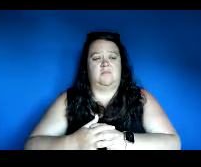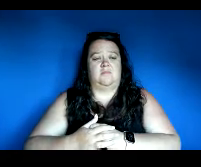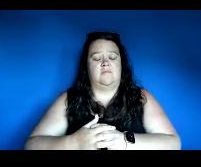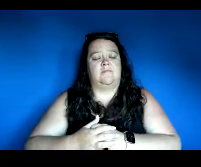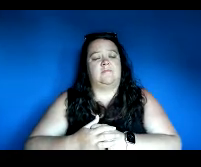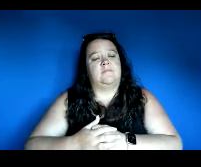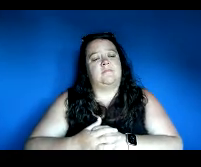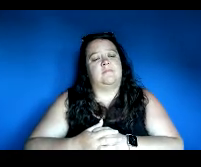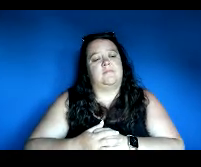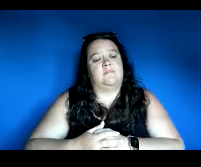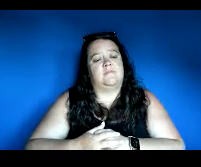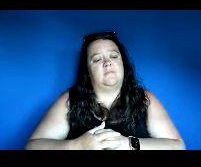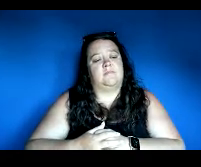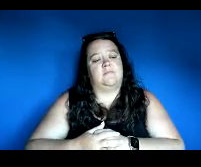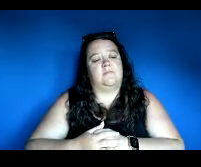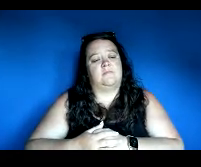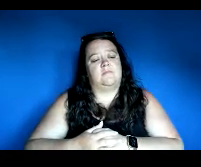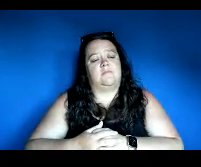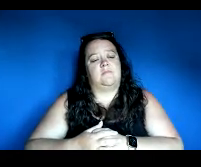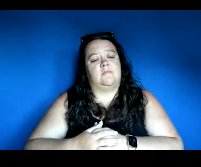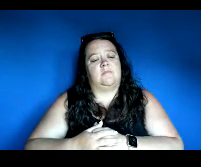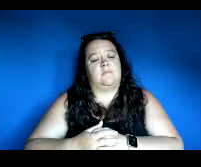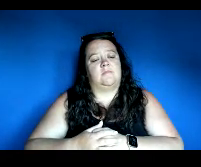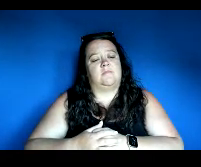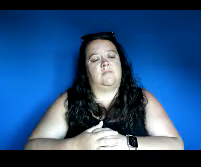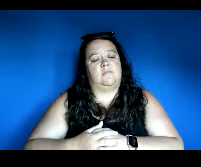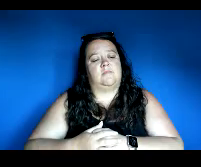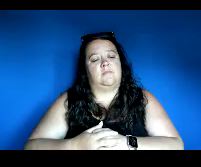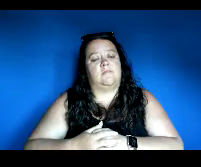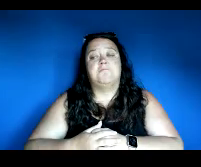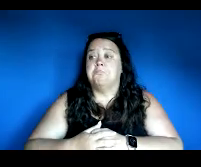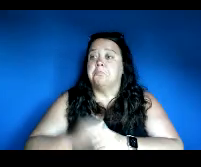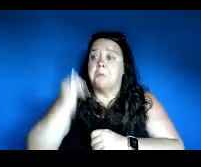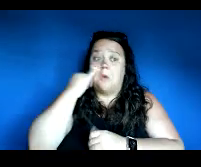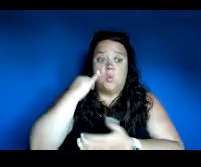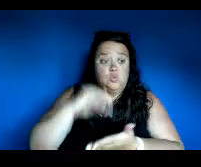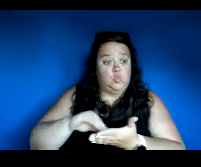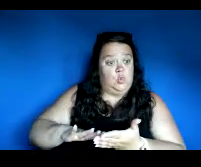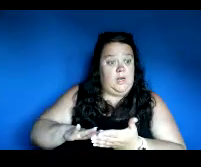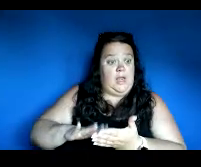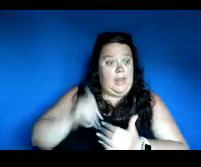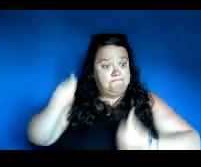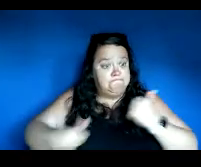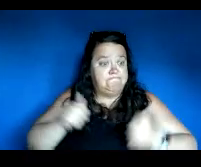is that professors that are engaged by their students, I think they really appreciate that.